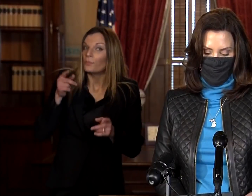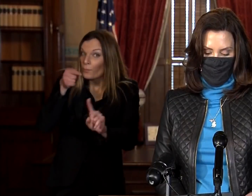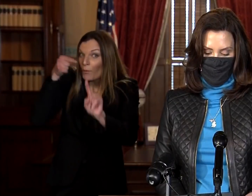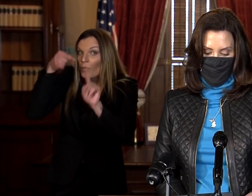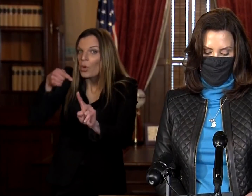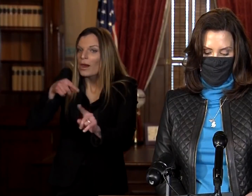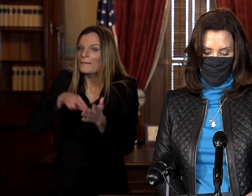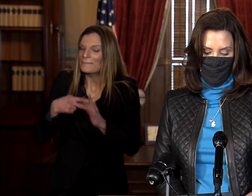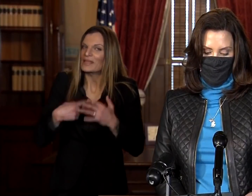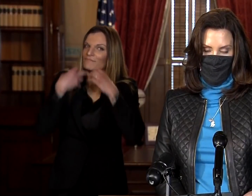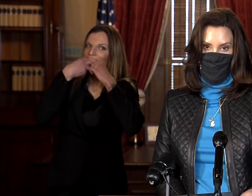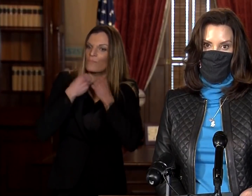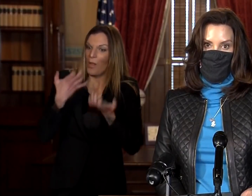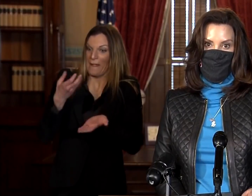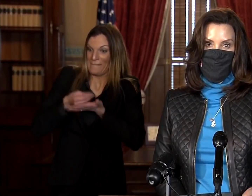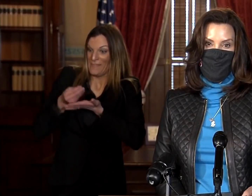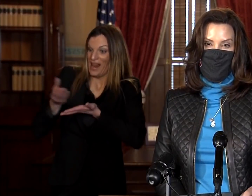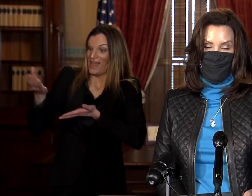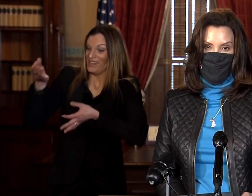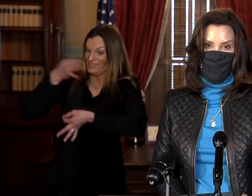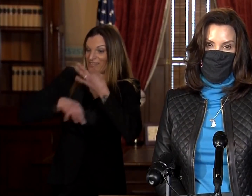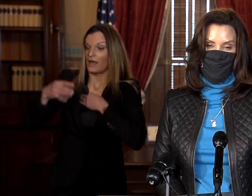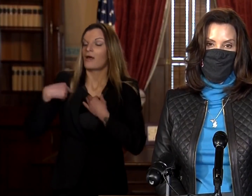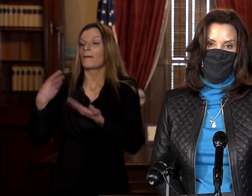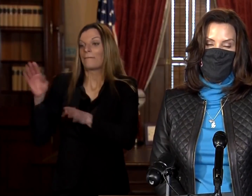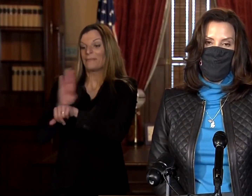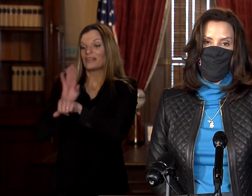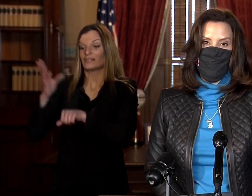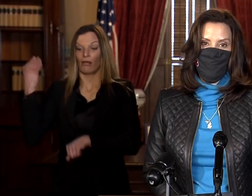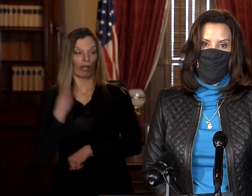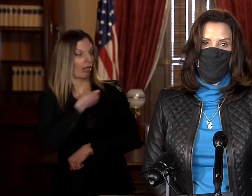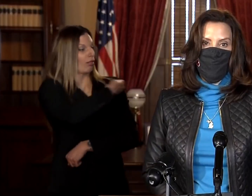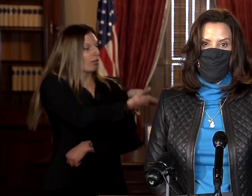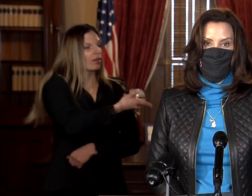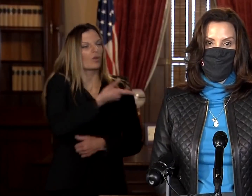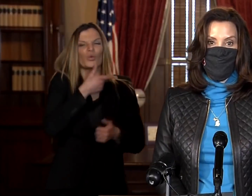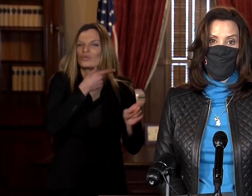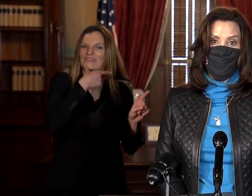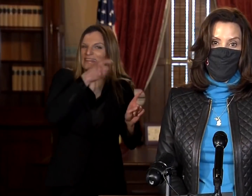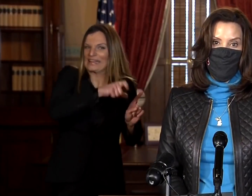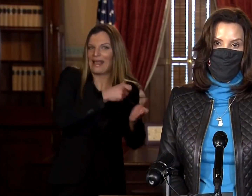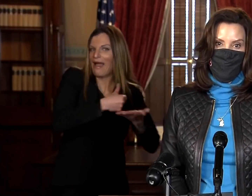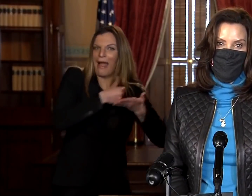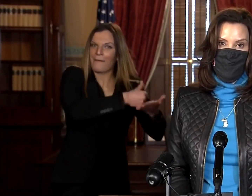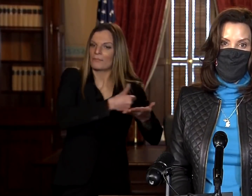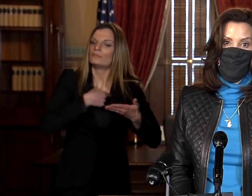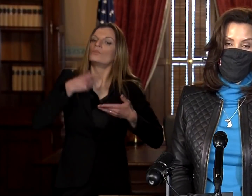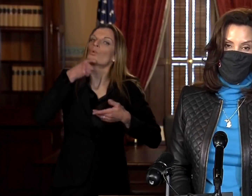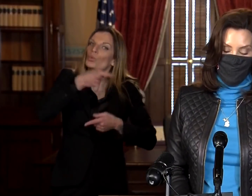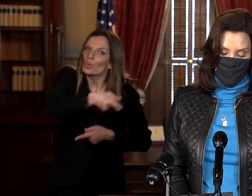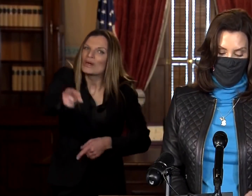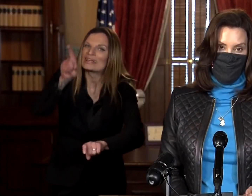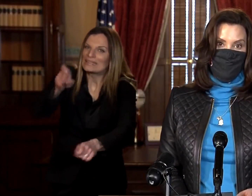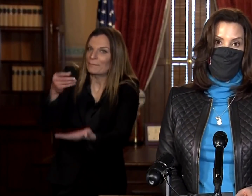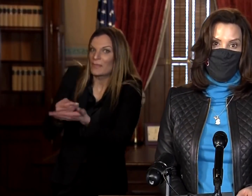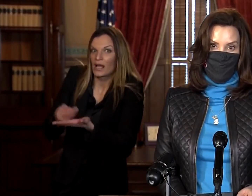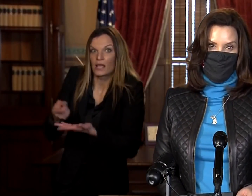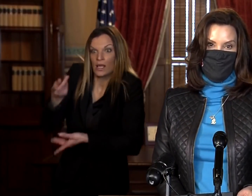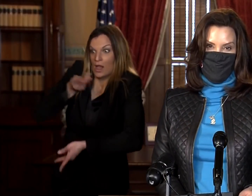It’s a line item veto that will not prevent any unemployed not prevent any unemployed Michigander from getting Michigander from getting benefits. benefits. I want to be very clear about I want to be very clear about that. that. We have done everything focused